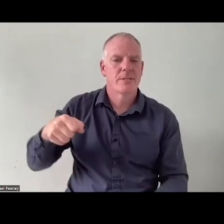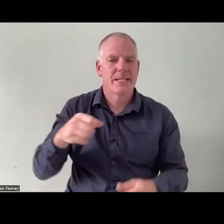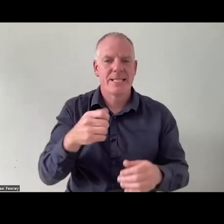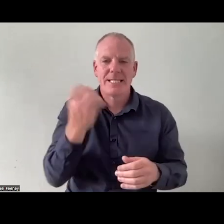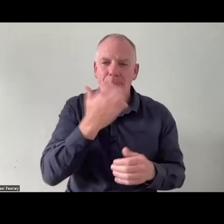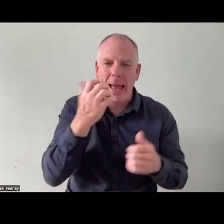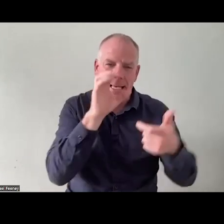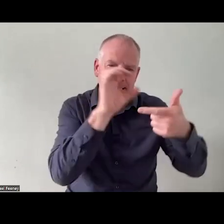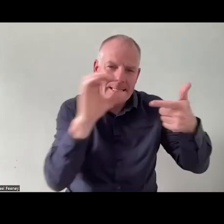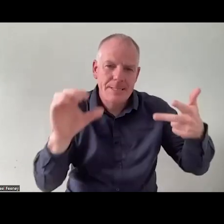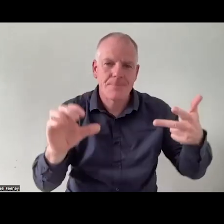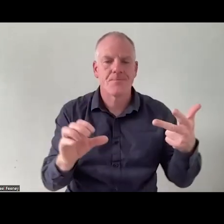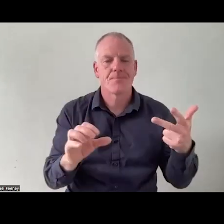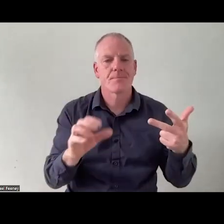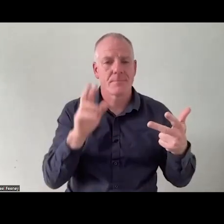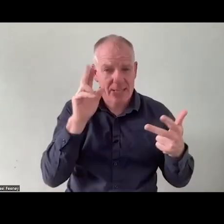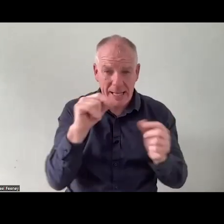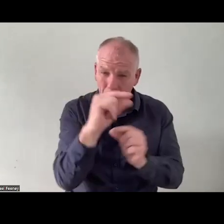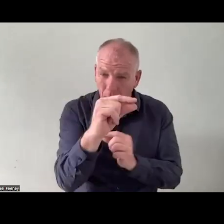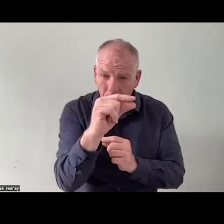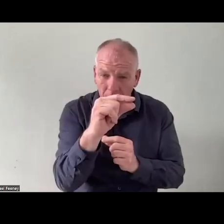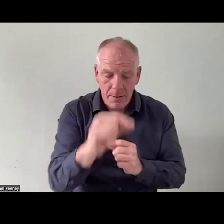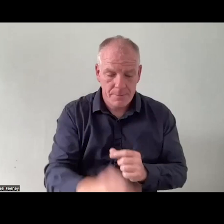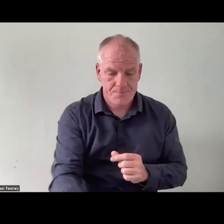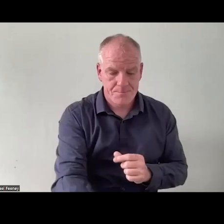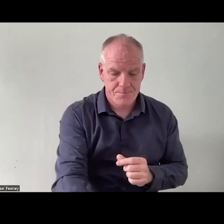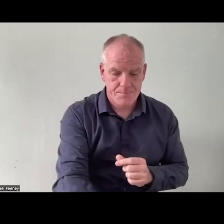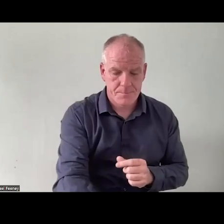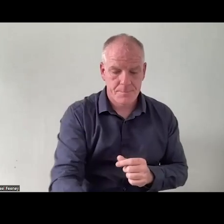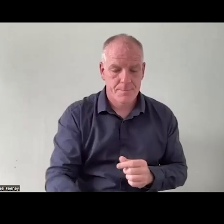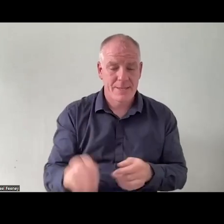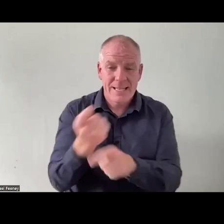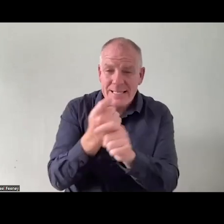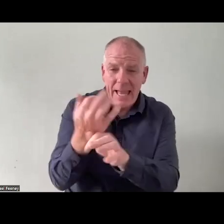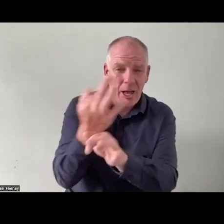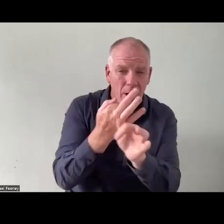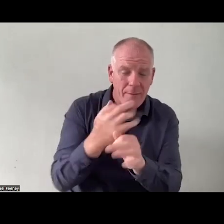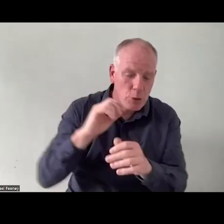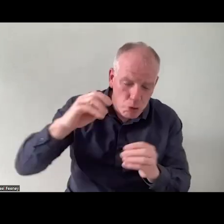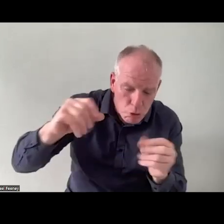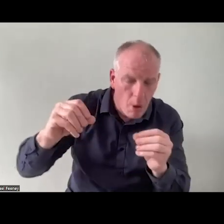the NaviLens codes can be that small – on tea, coffee, sugar, frozen produce.